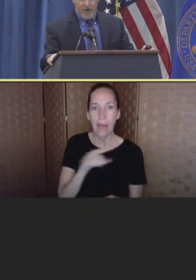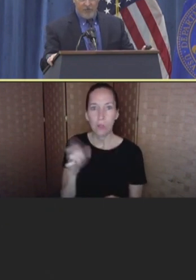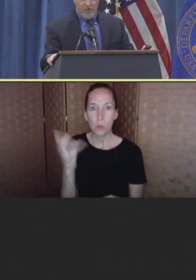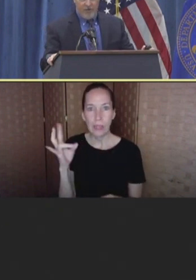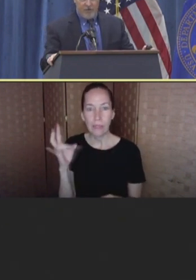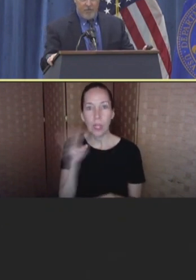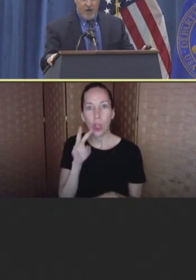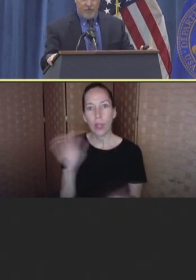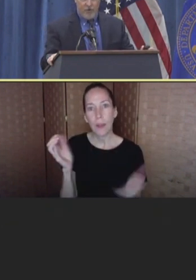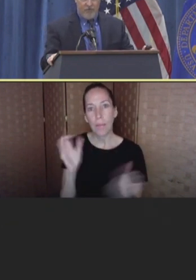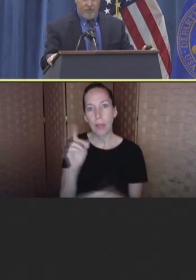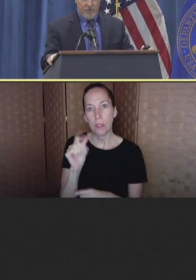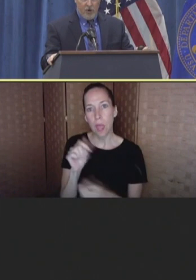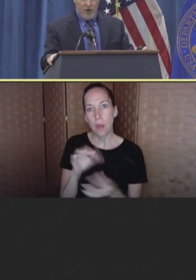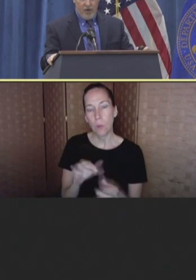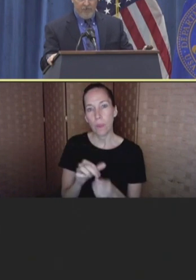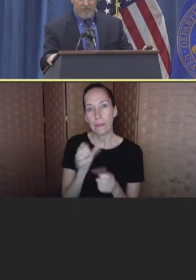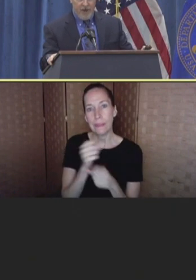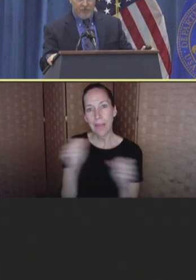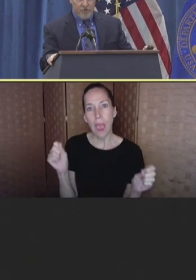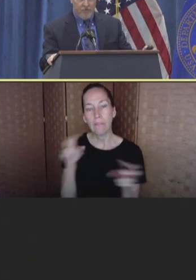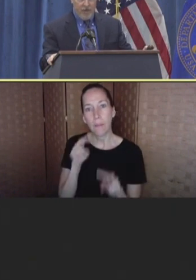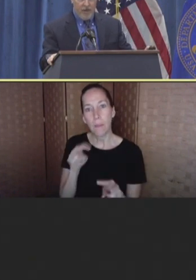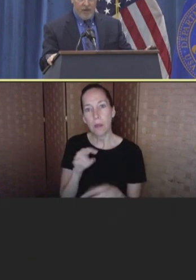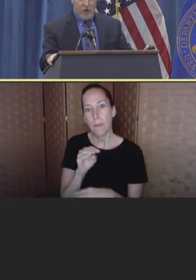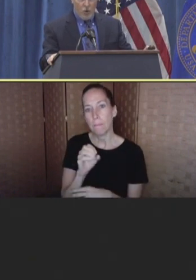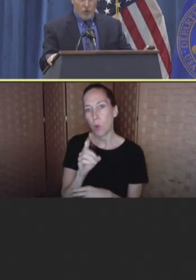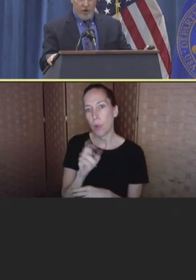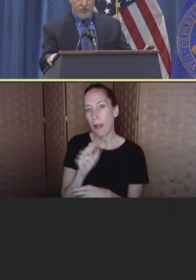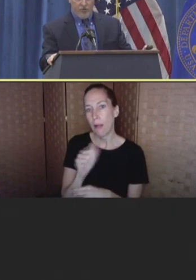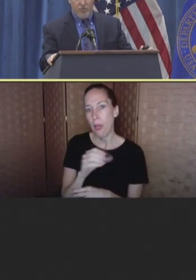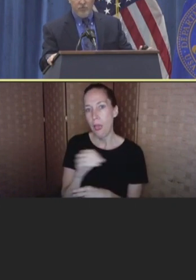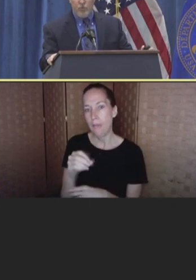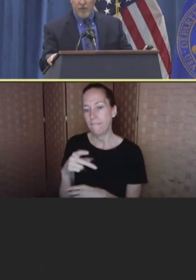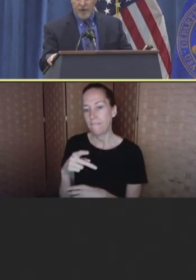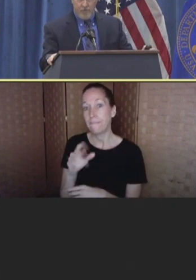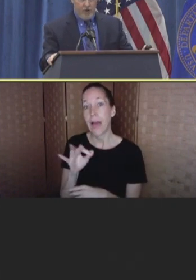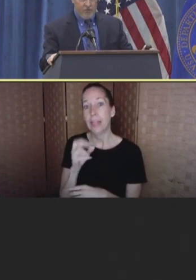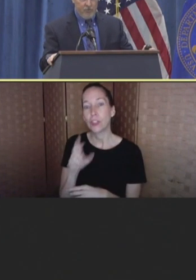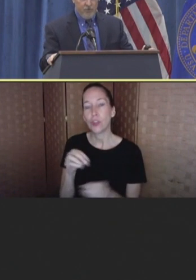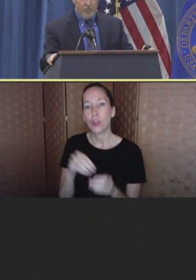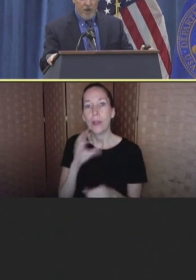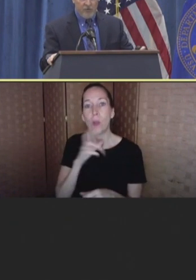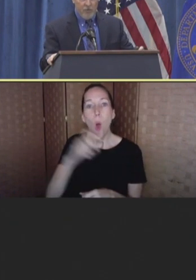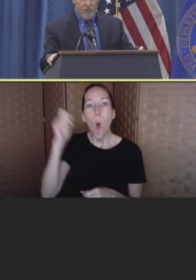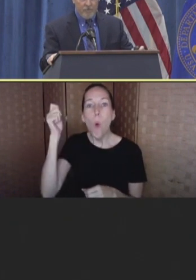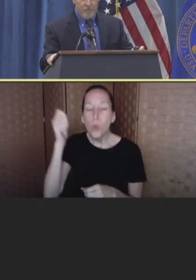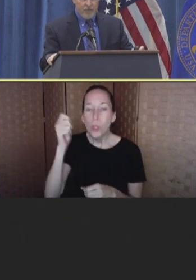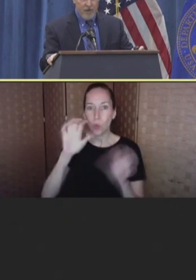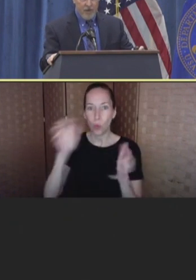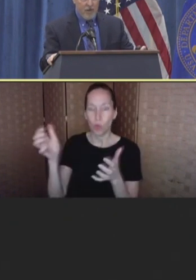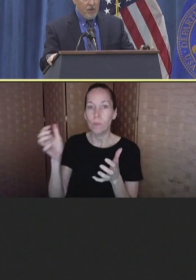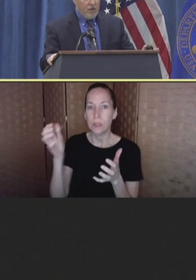on safety monitoring from Moderna and Pfizer in older age groups where that comparison was possible.